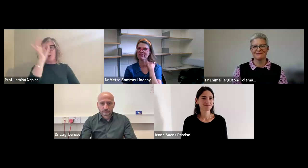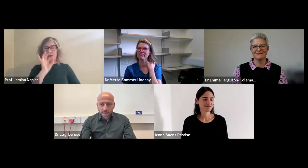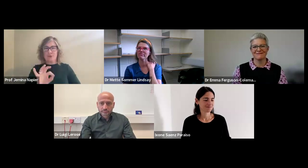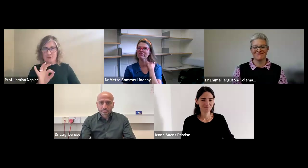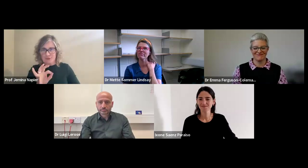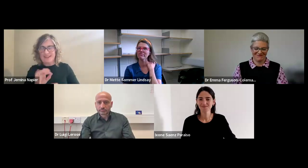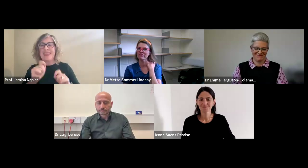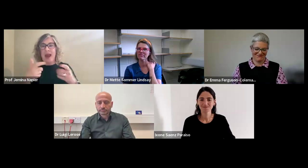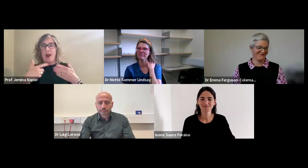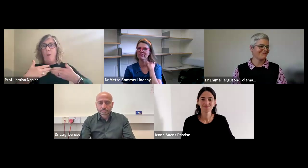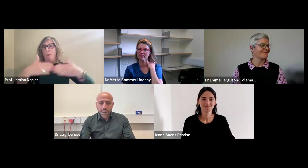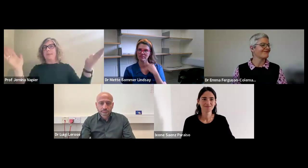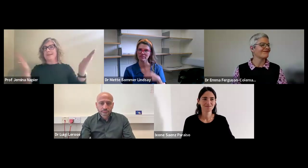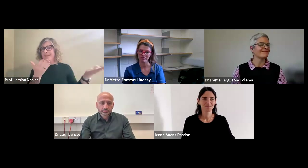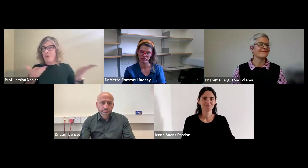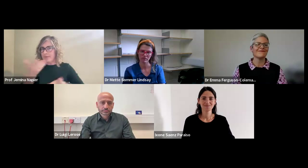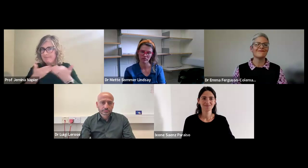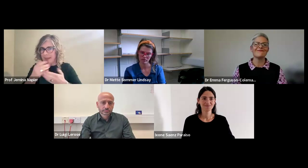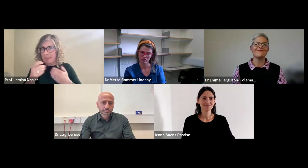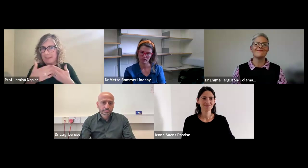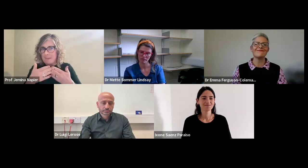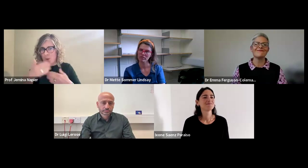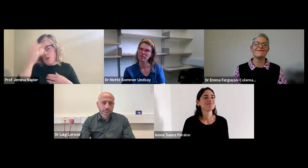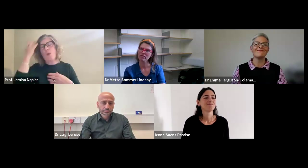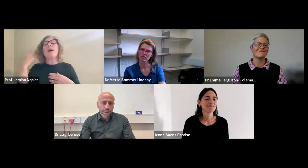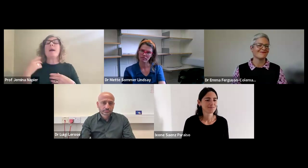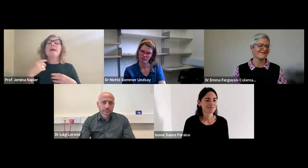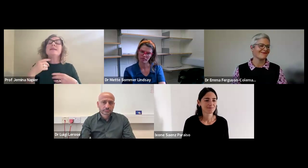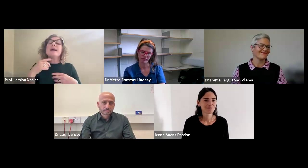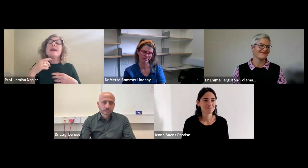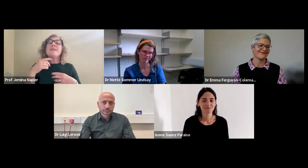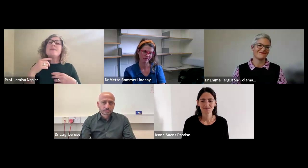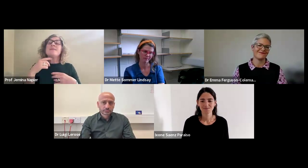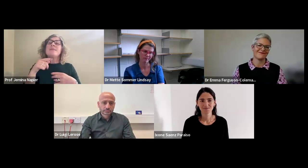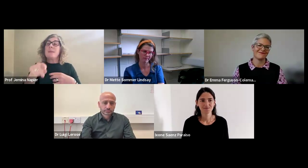So the last question is the one we've arrived at and we'll soon open it up to more questions and